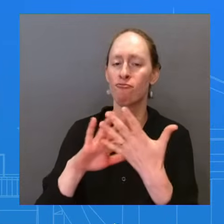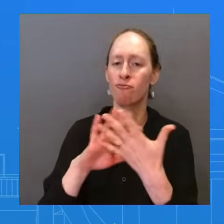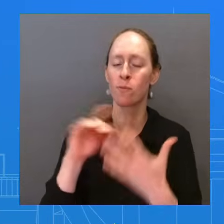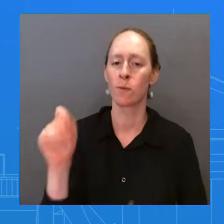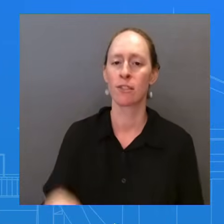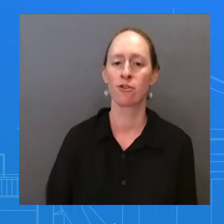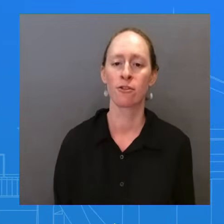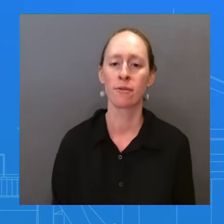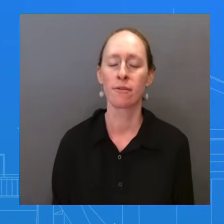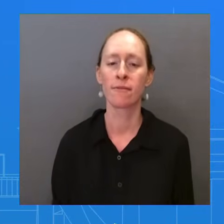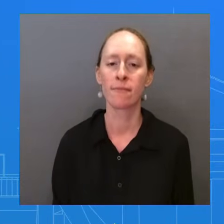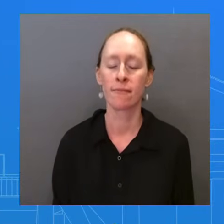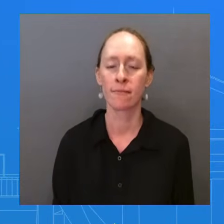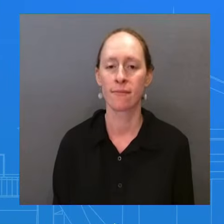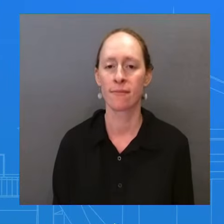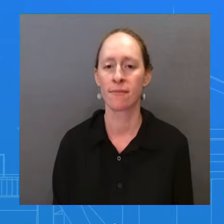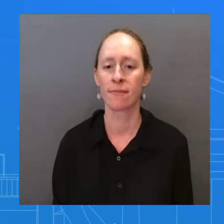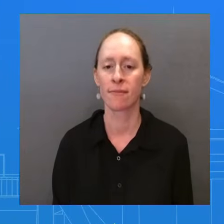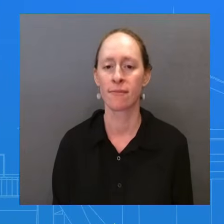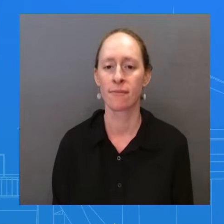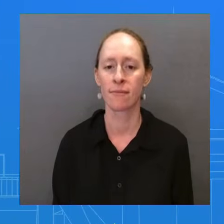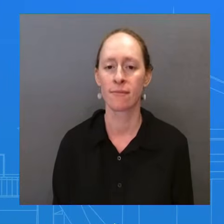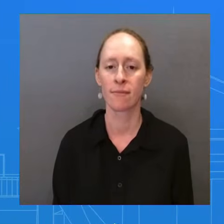The Press: Yeah. Mr. Kirby: Yeah, look, that's unfortunate.